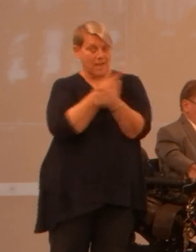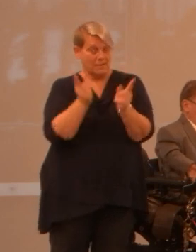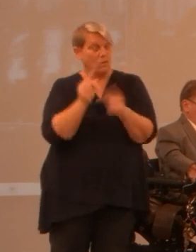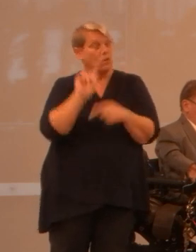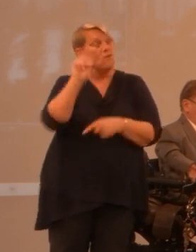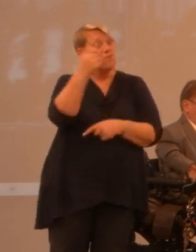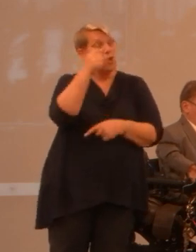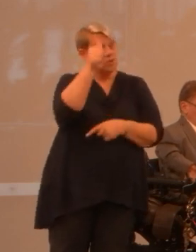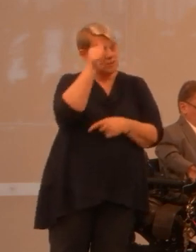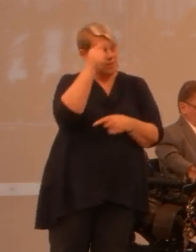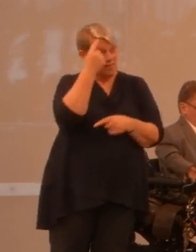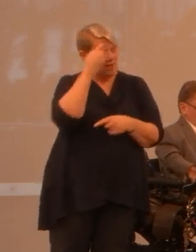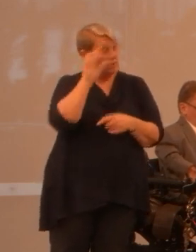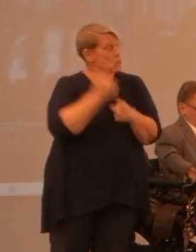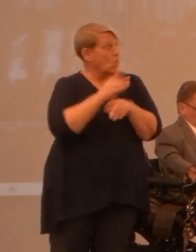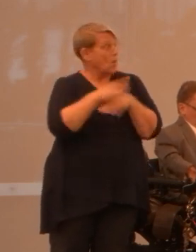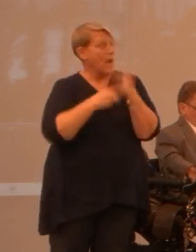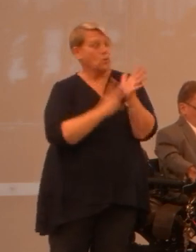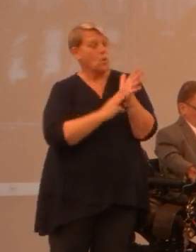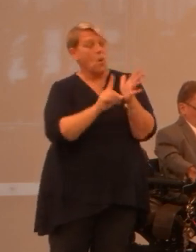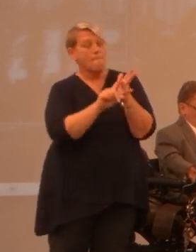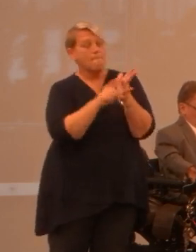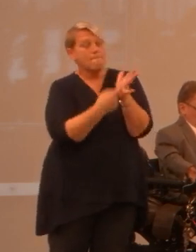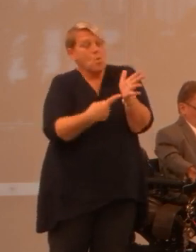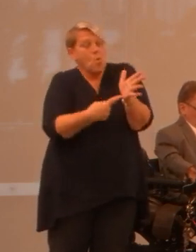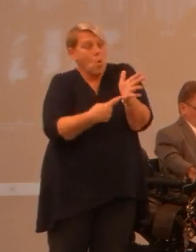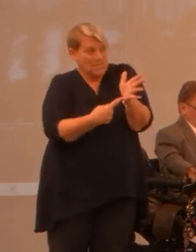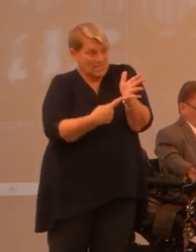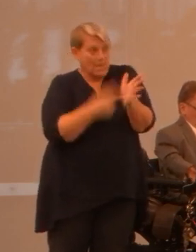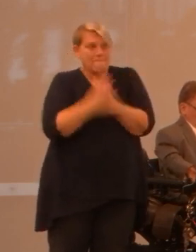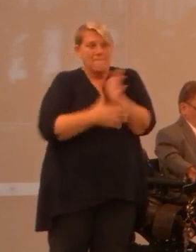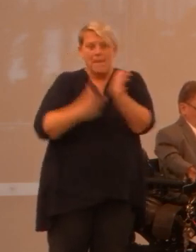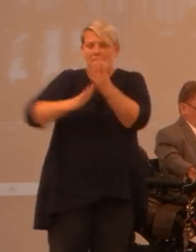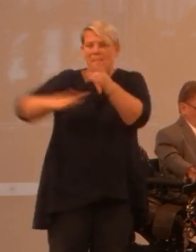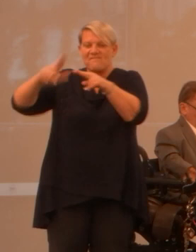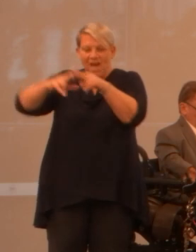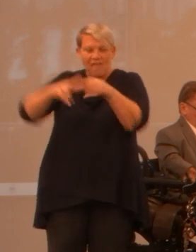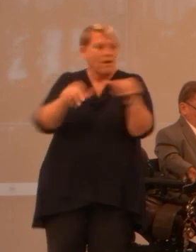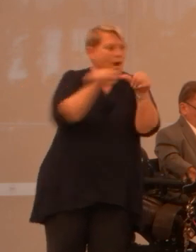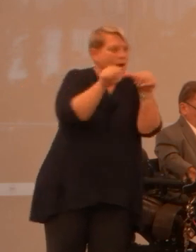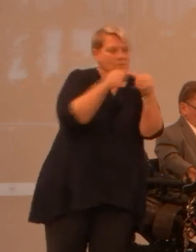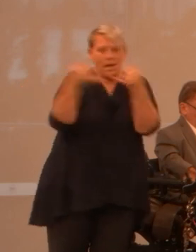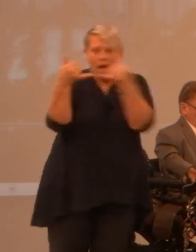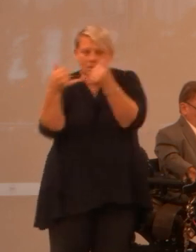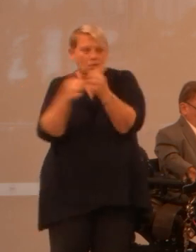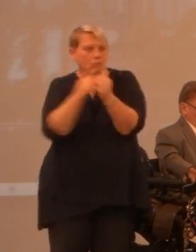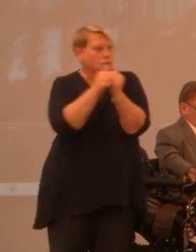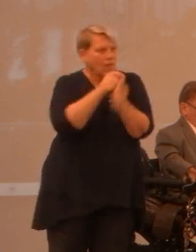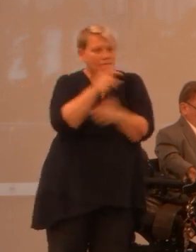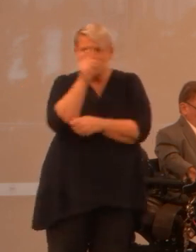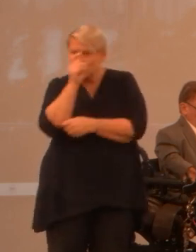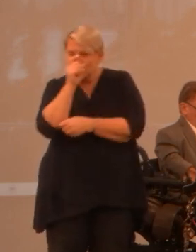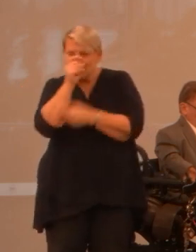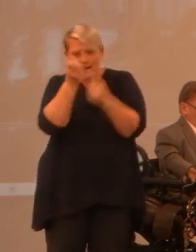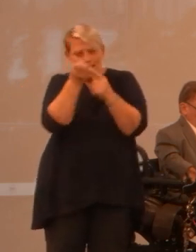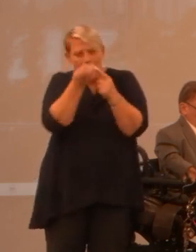is moort, moort is family. Brothers, sisters, all the extended family, all the